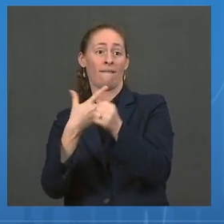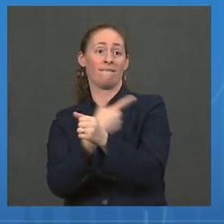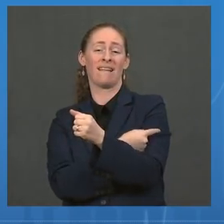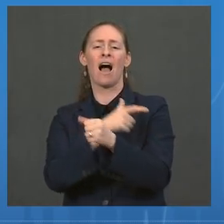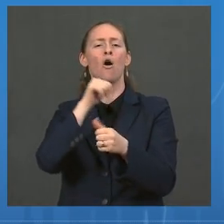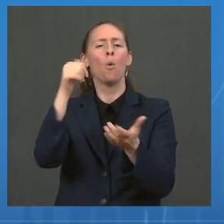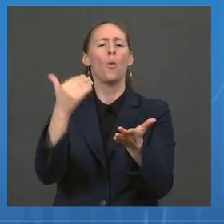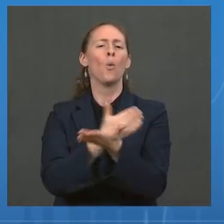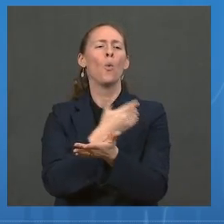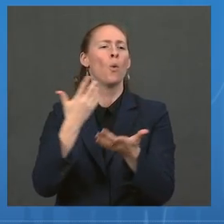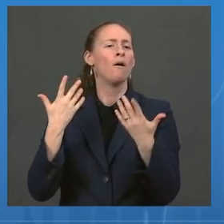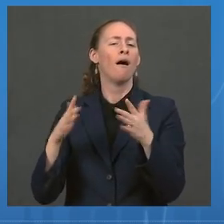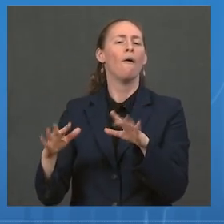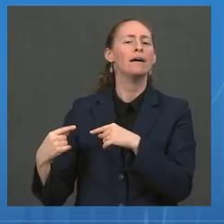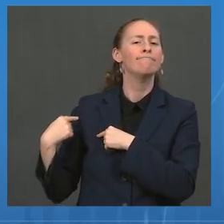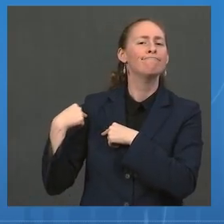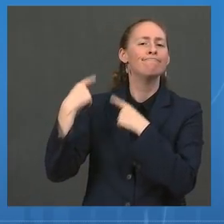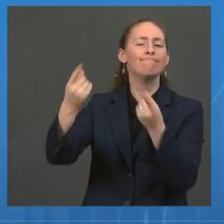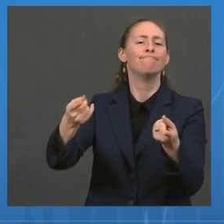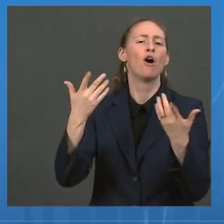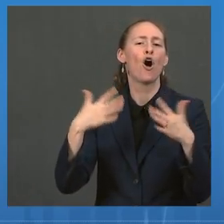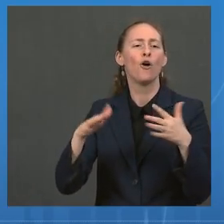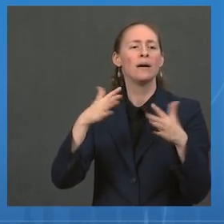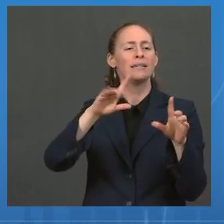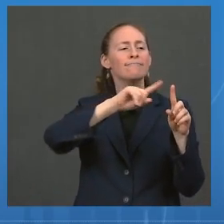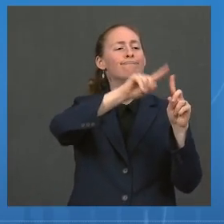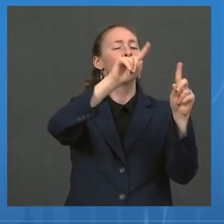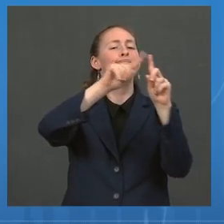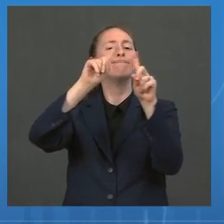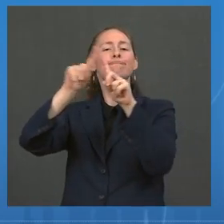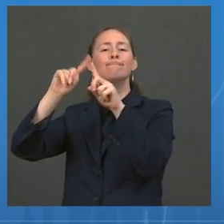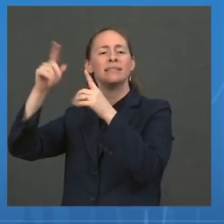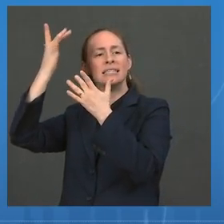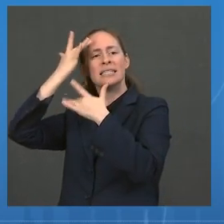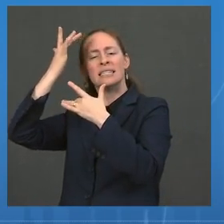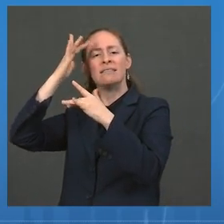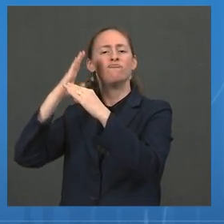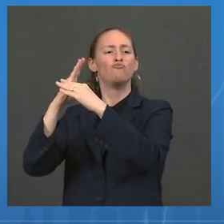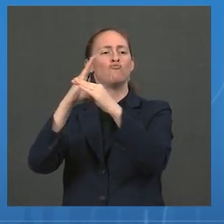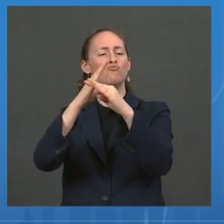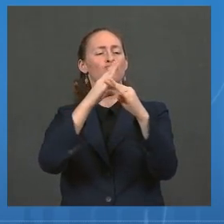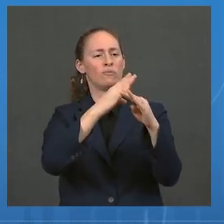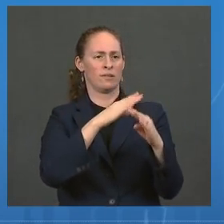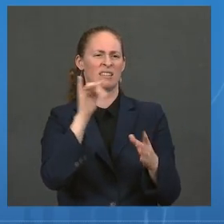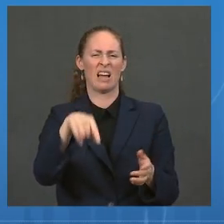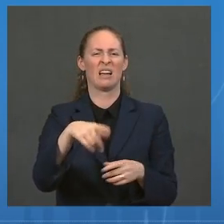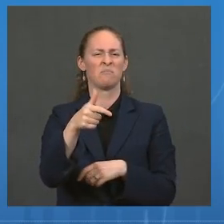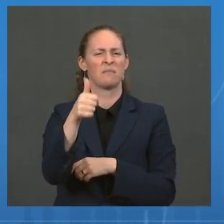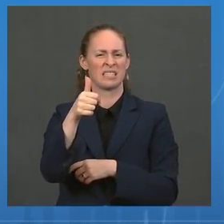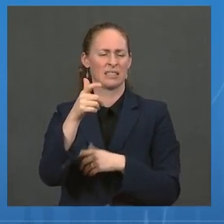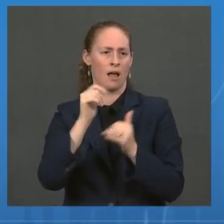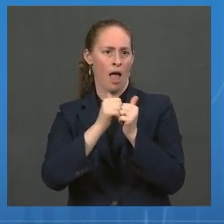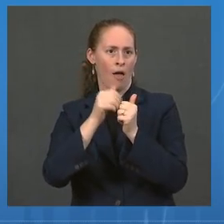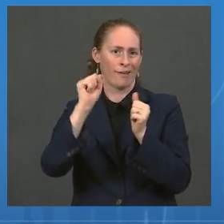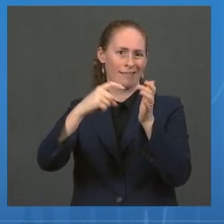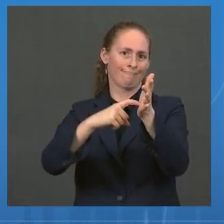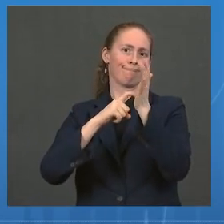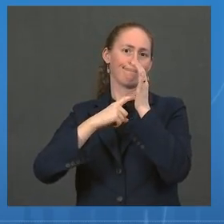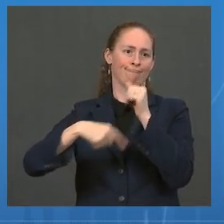at workplaces are very effective and an efficient way to ensure people are vaccinated or tested, and we have the data,